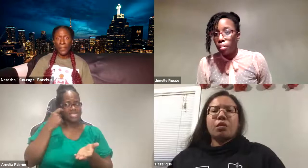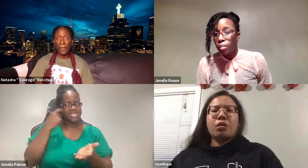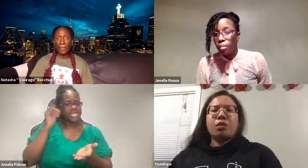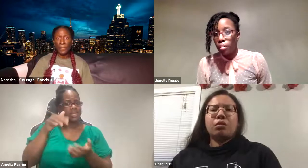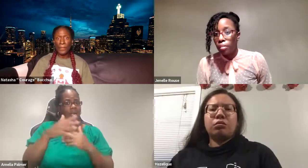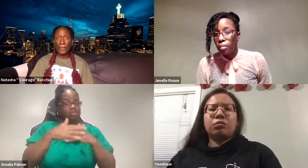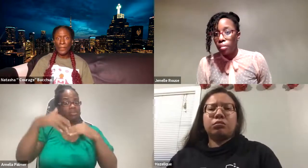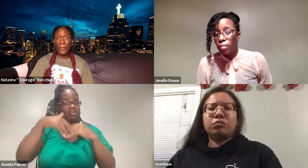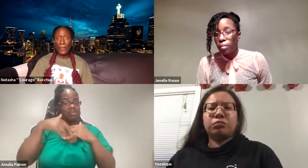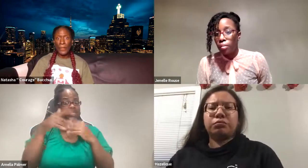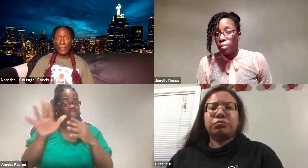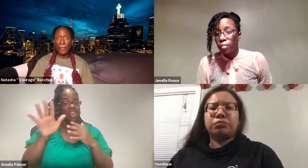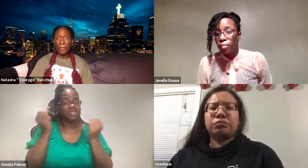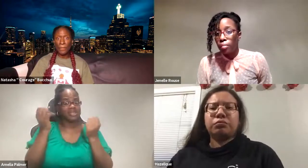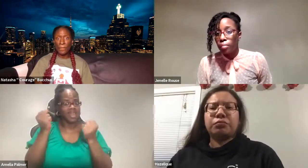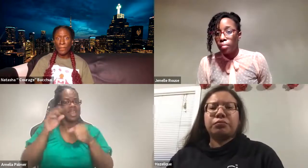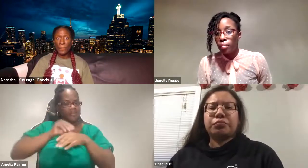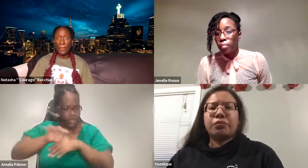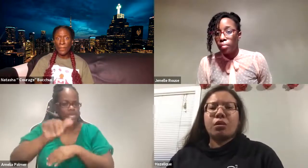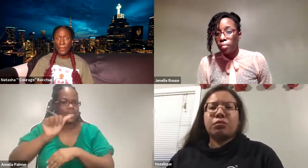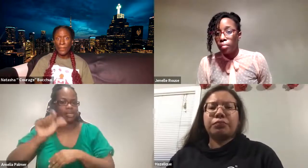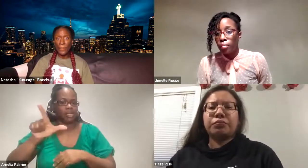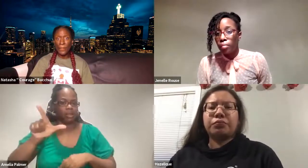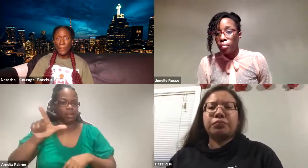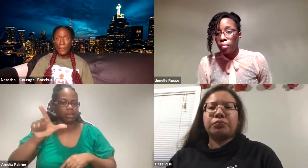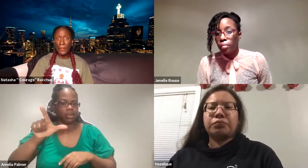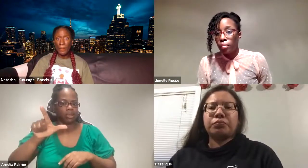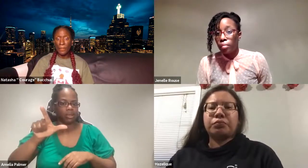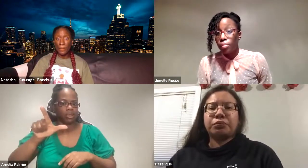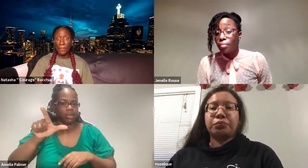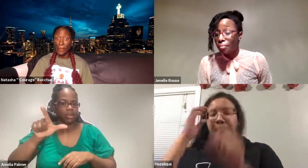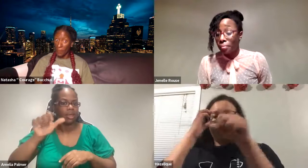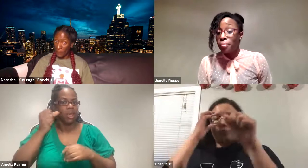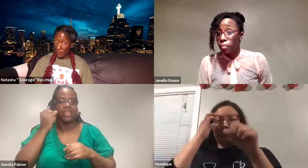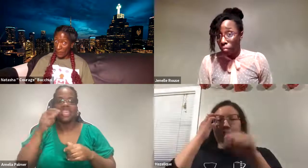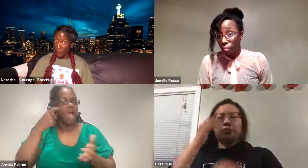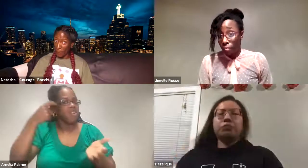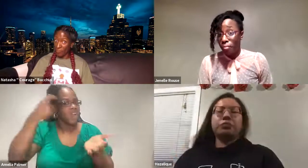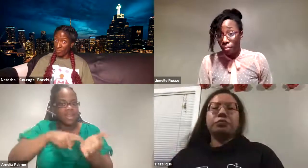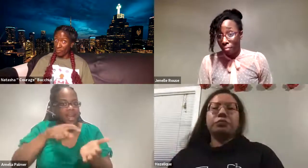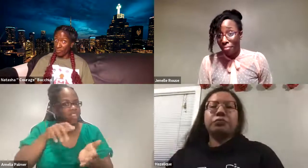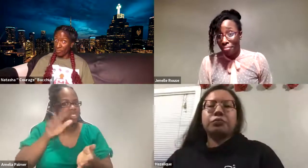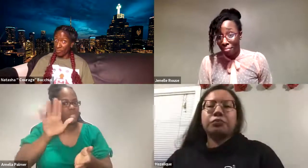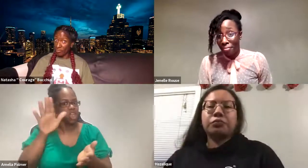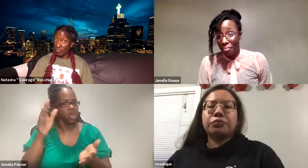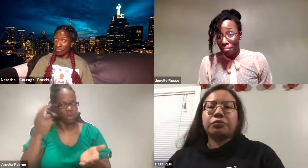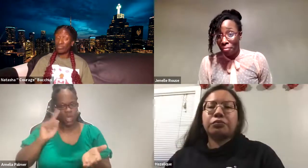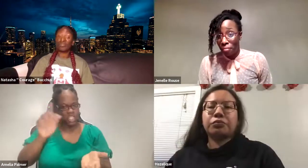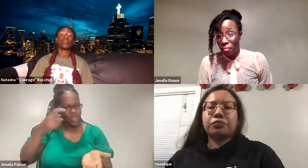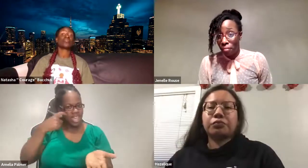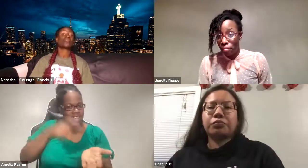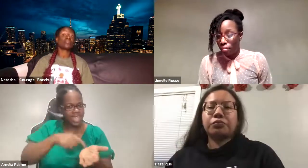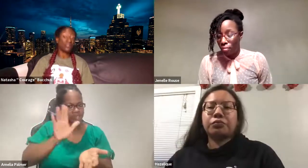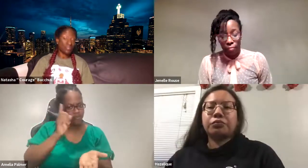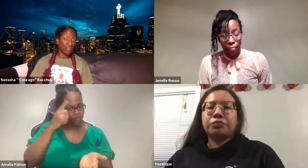dominique-- sorry, amelia speaking. so a hundred percent, ASL has been influenced